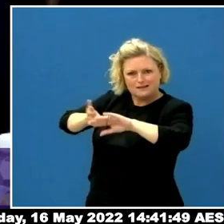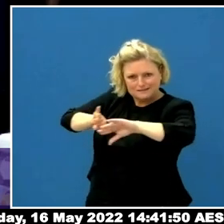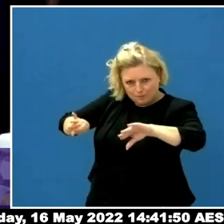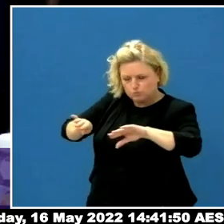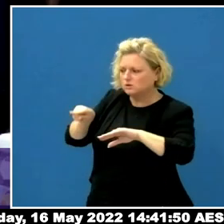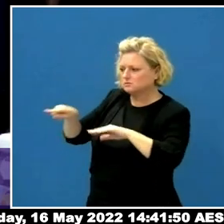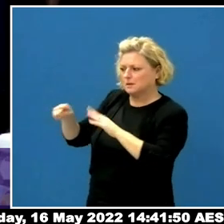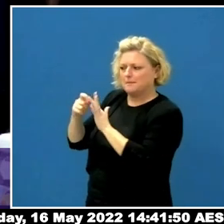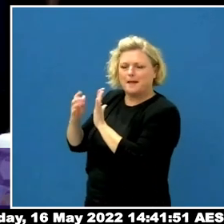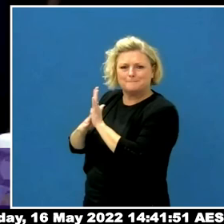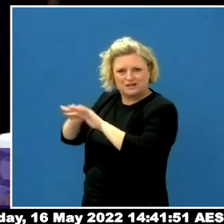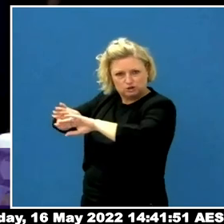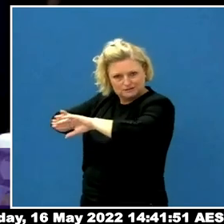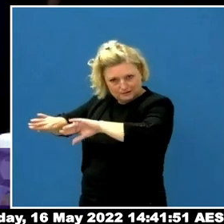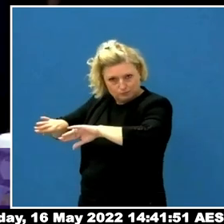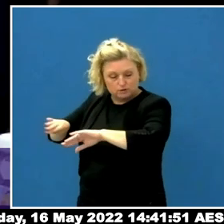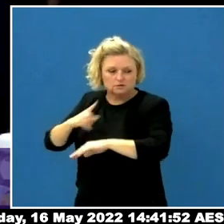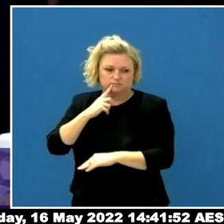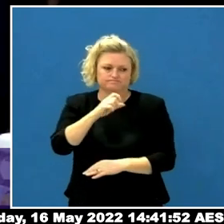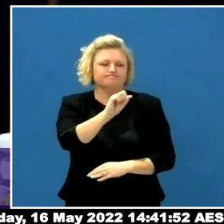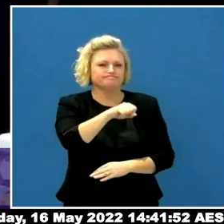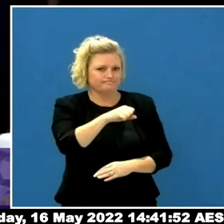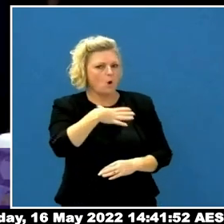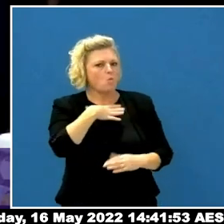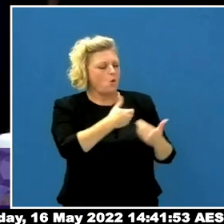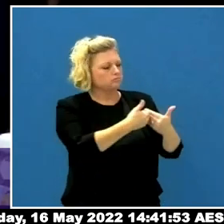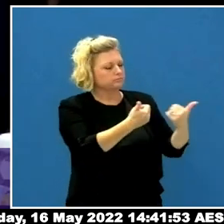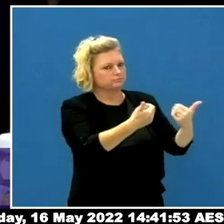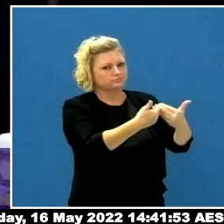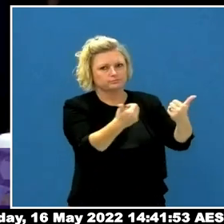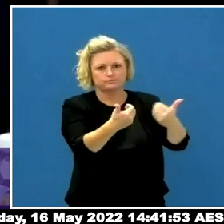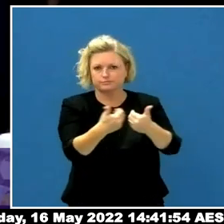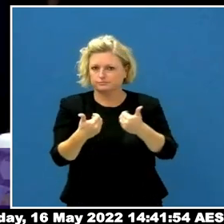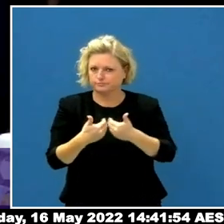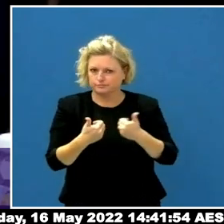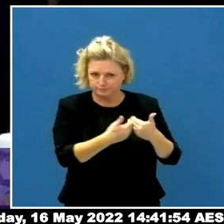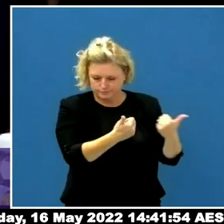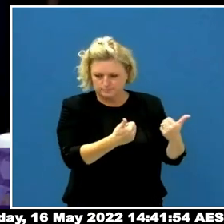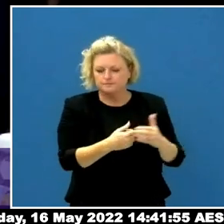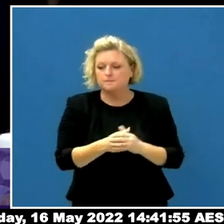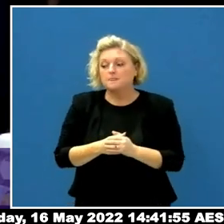But could he have stayed with Afford still, or was that a